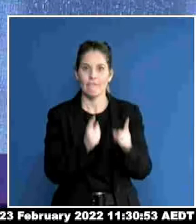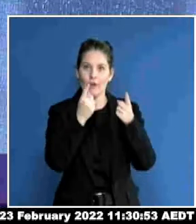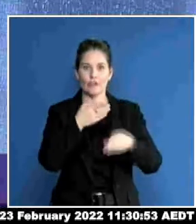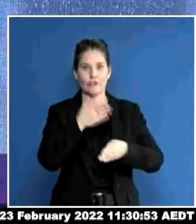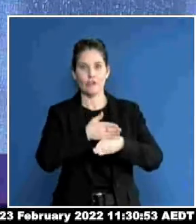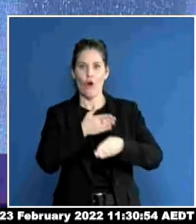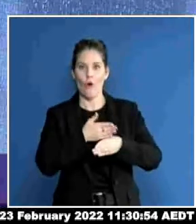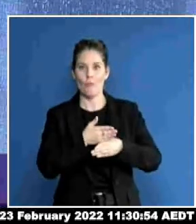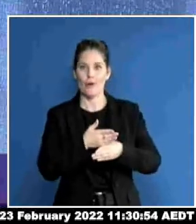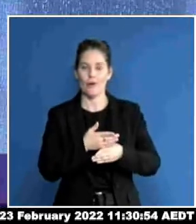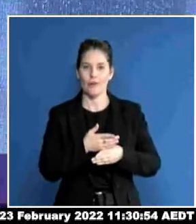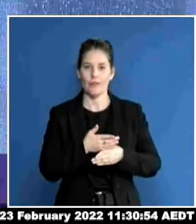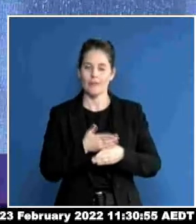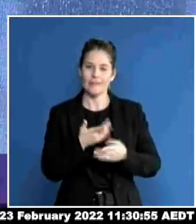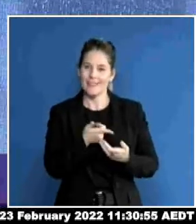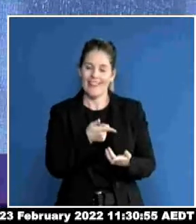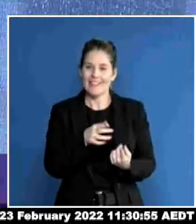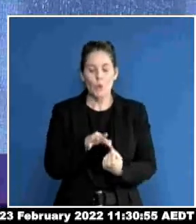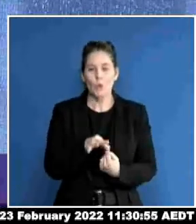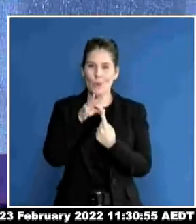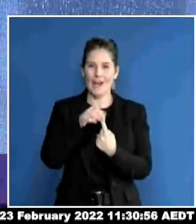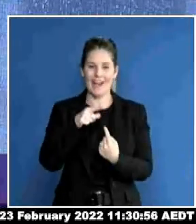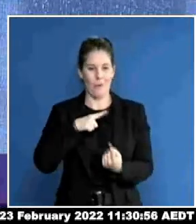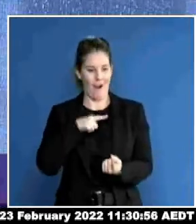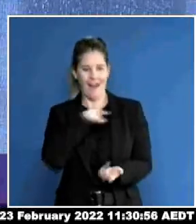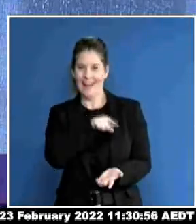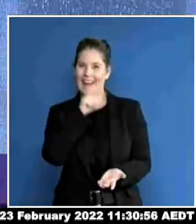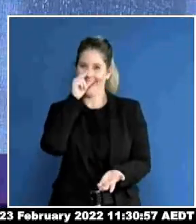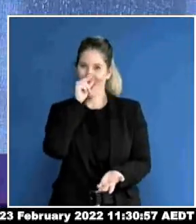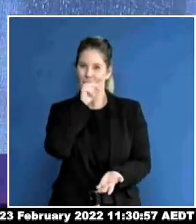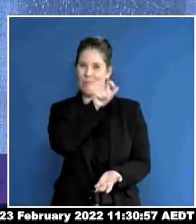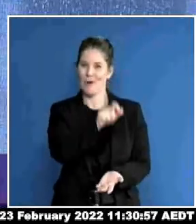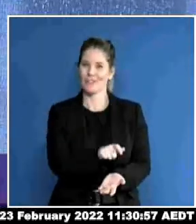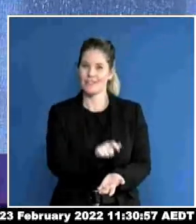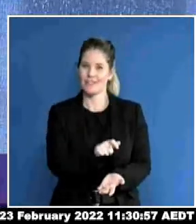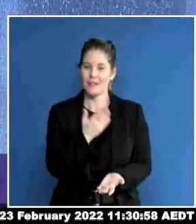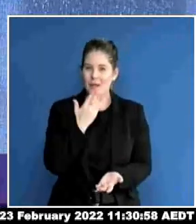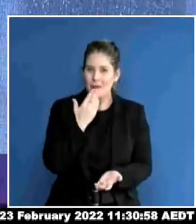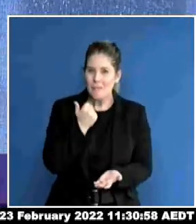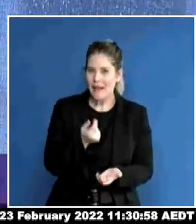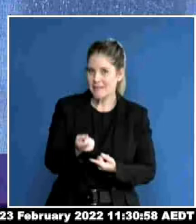Can you speak to that a little further in terms of what impacts flow?